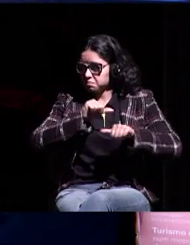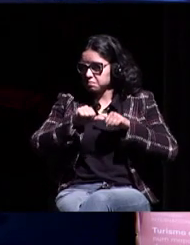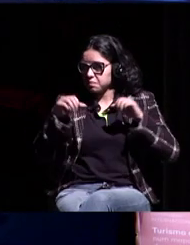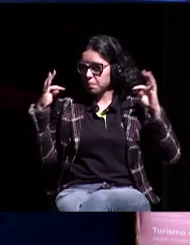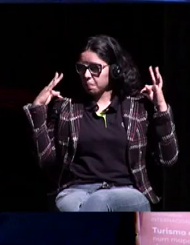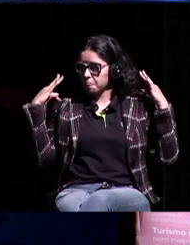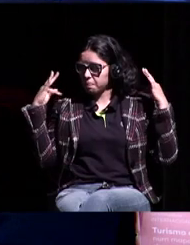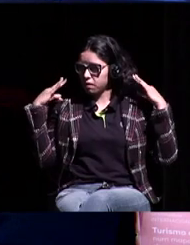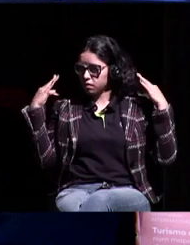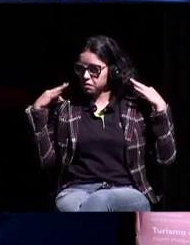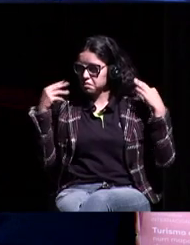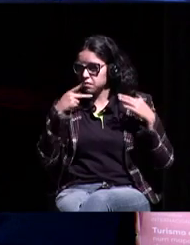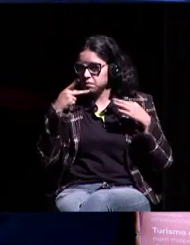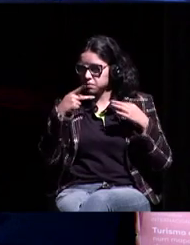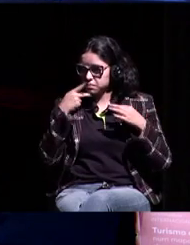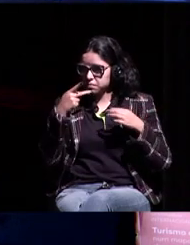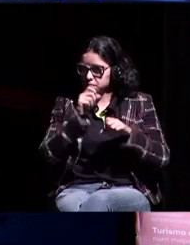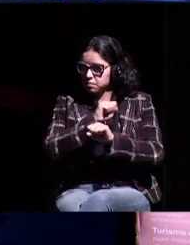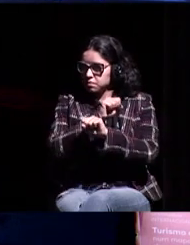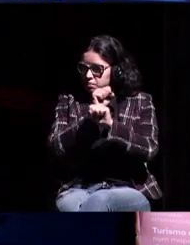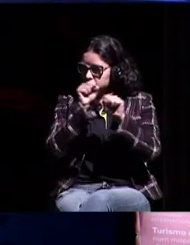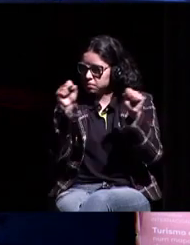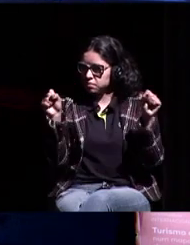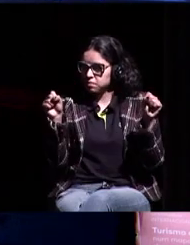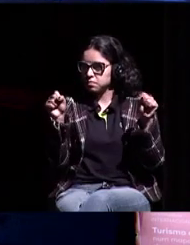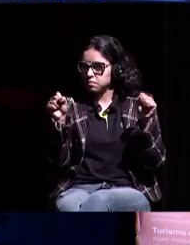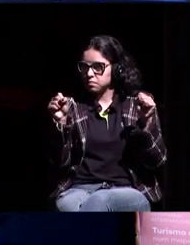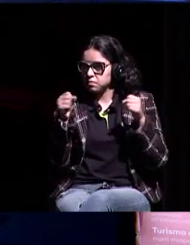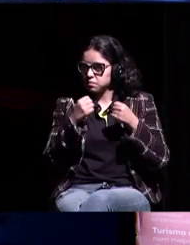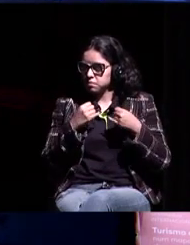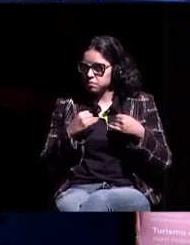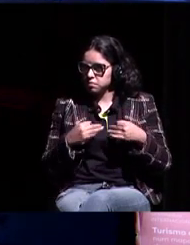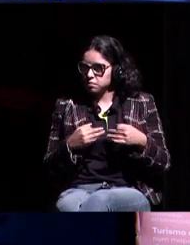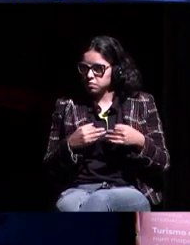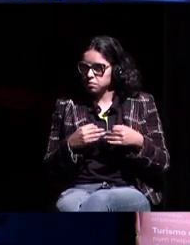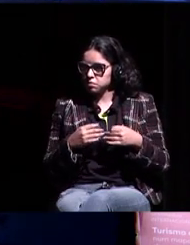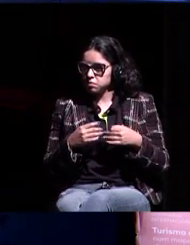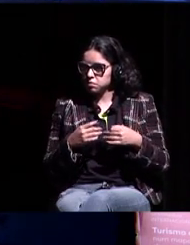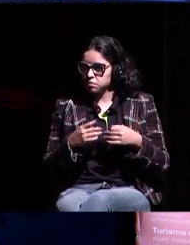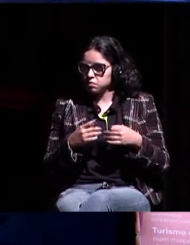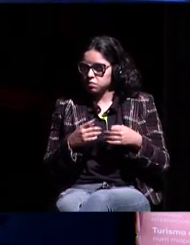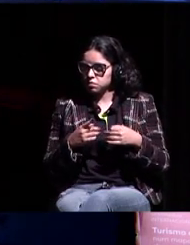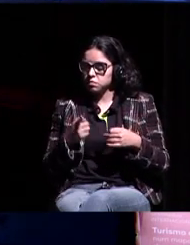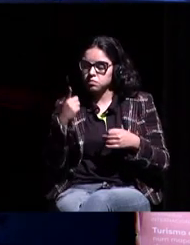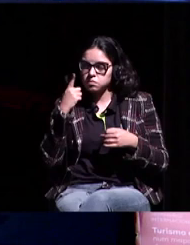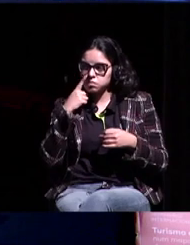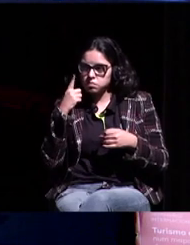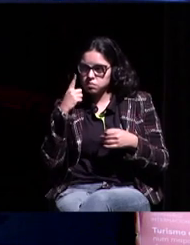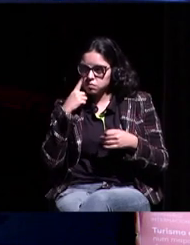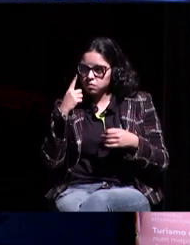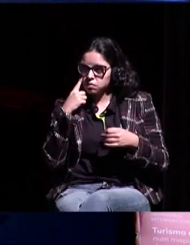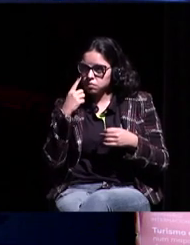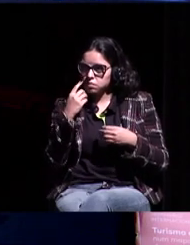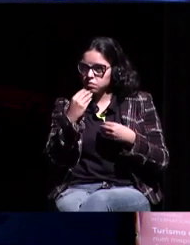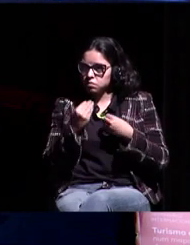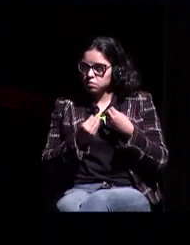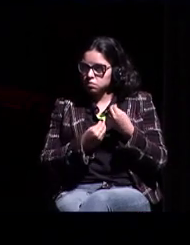with the Berlin declaration? When we see what... they talk about in the academic literature